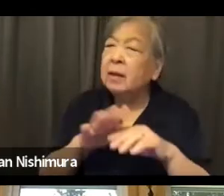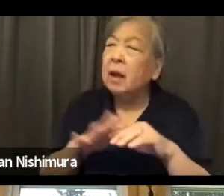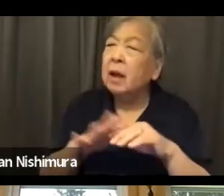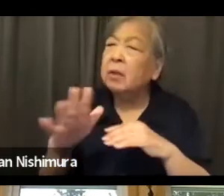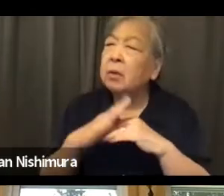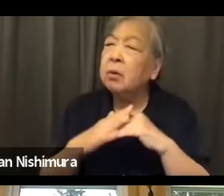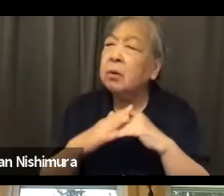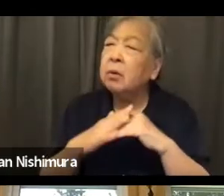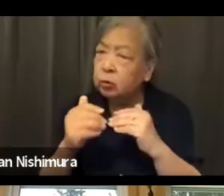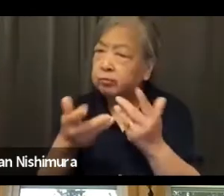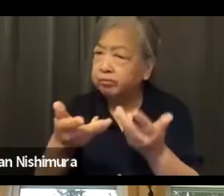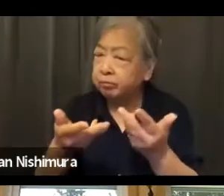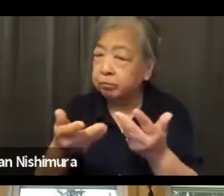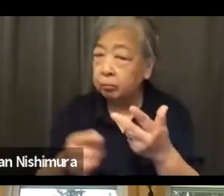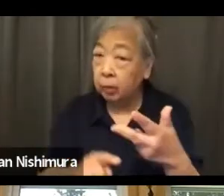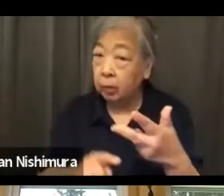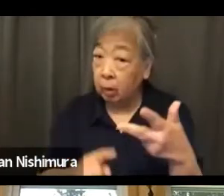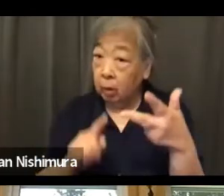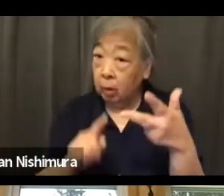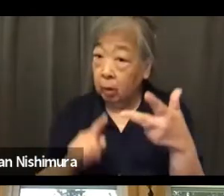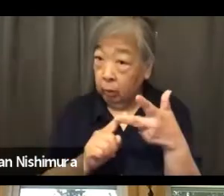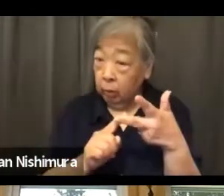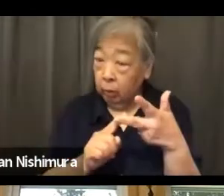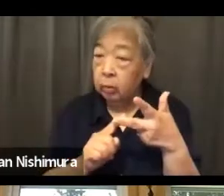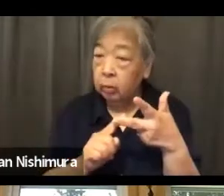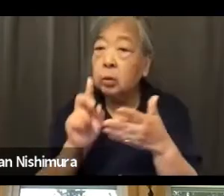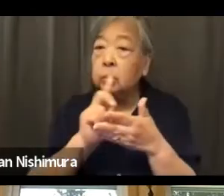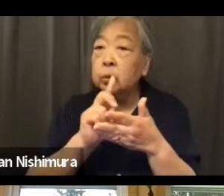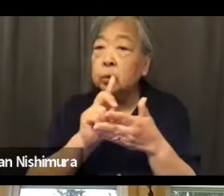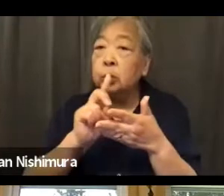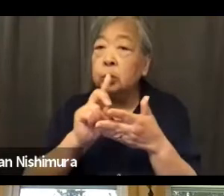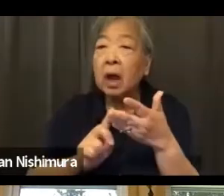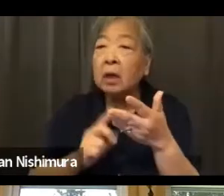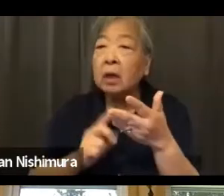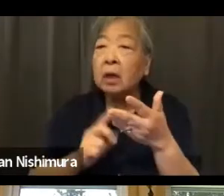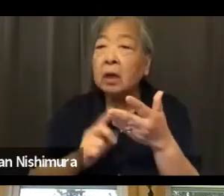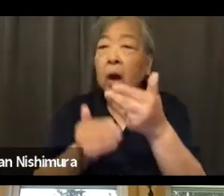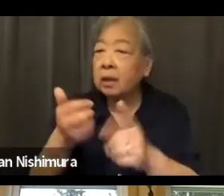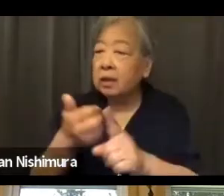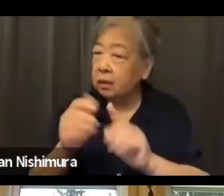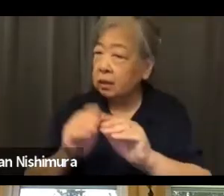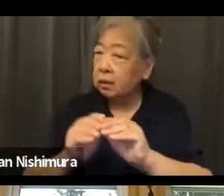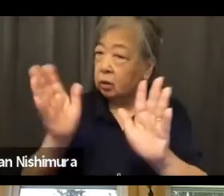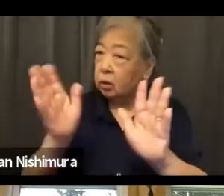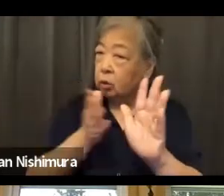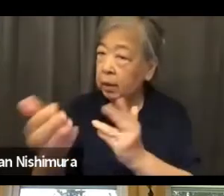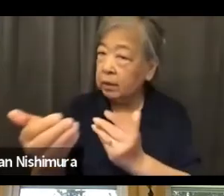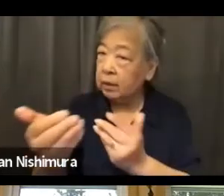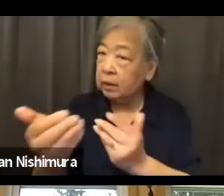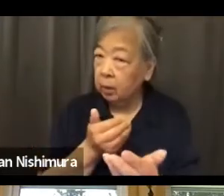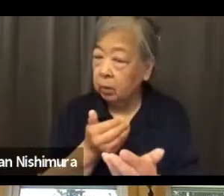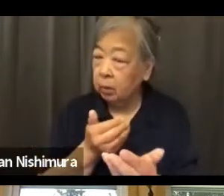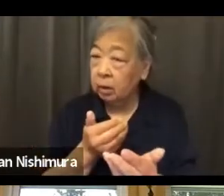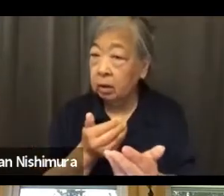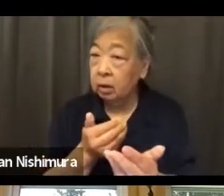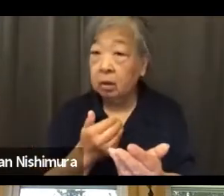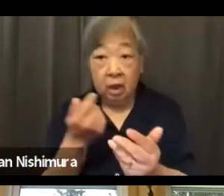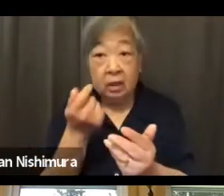A third principle is to design a transparent process. This has several areas.